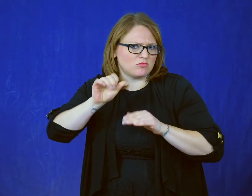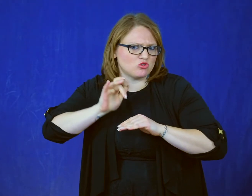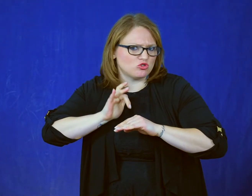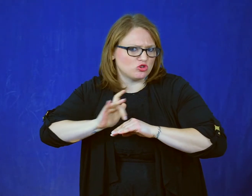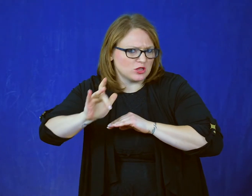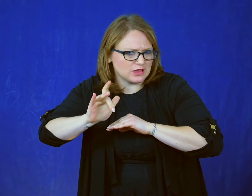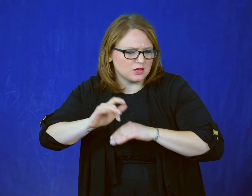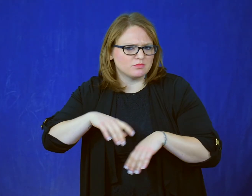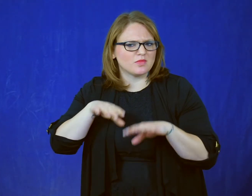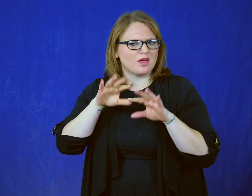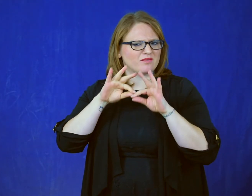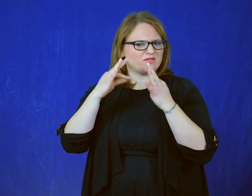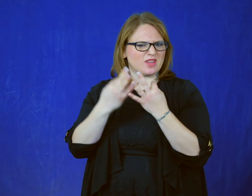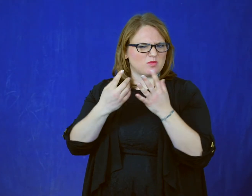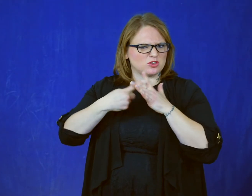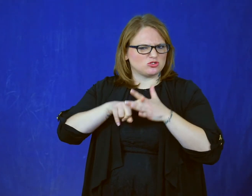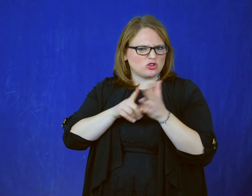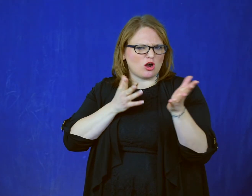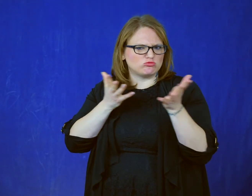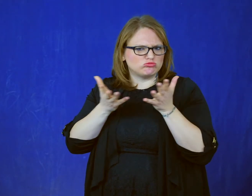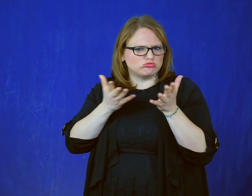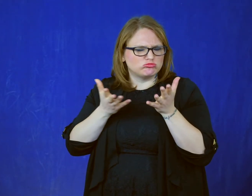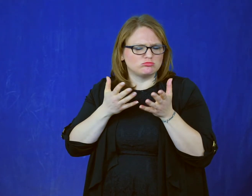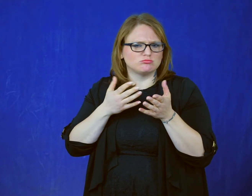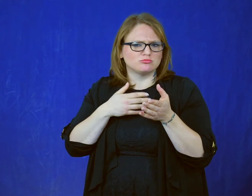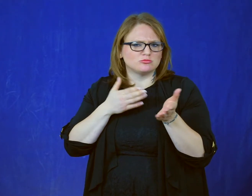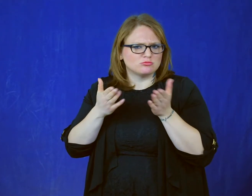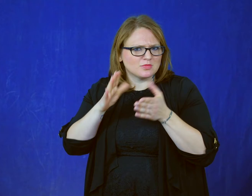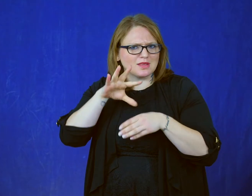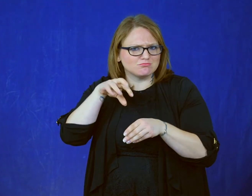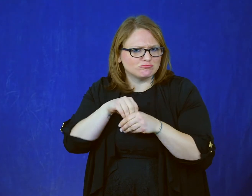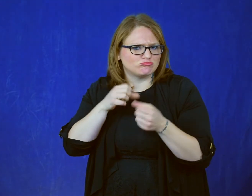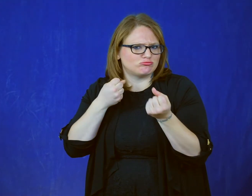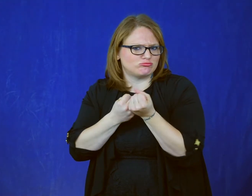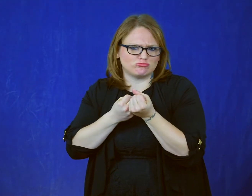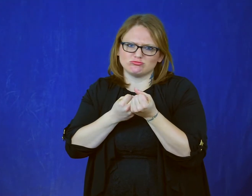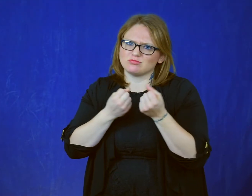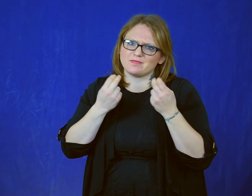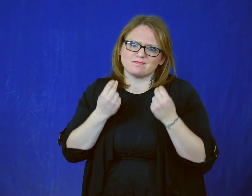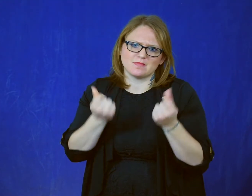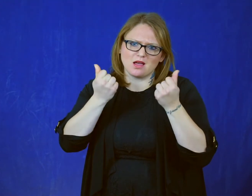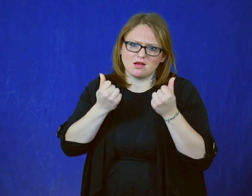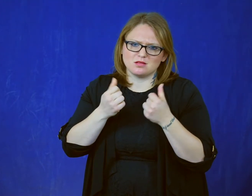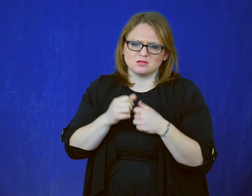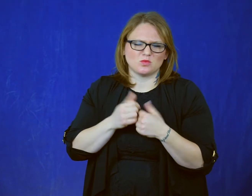have a hearing loss, the sooner the family can work to ensure language acquisition and